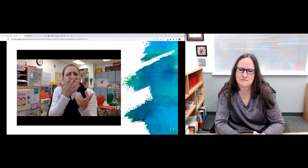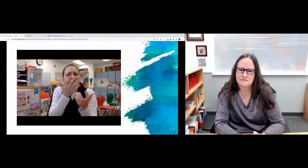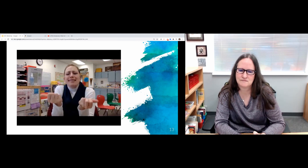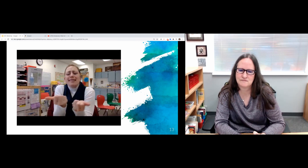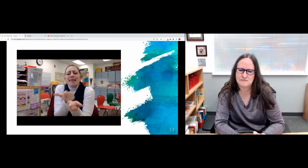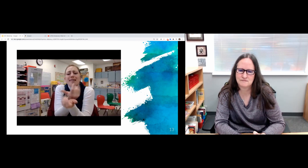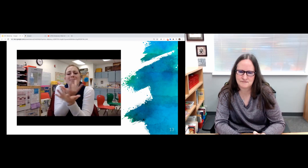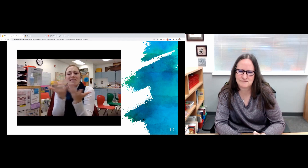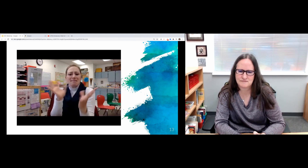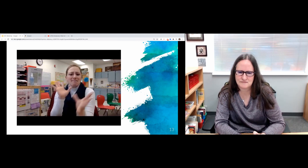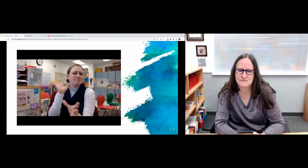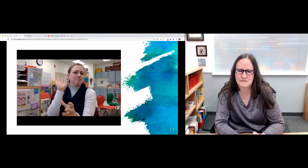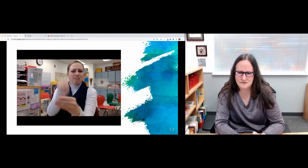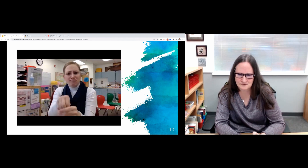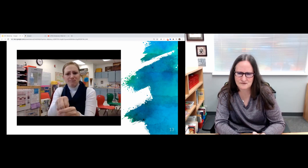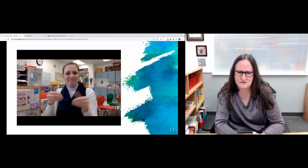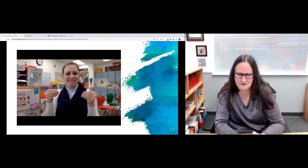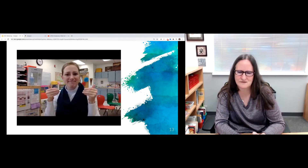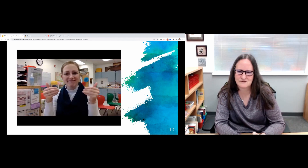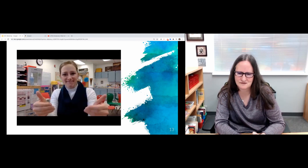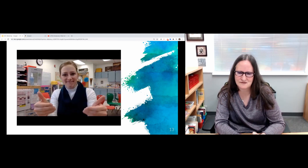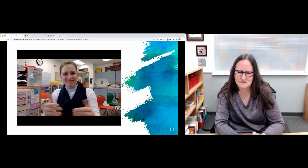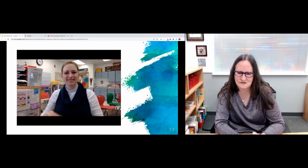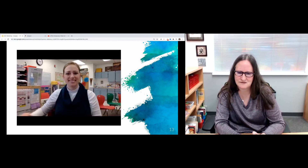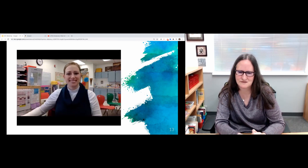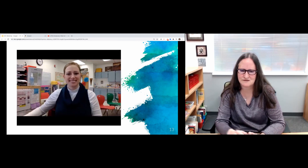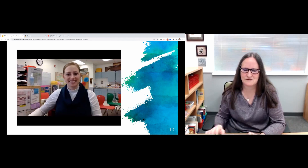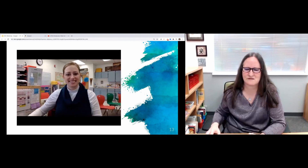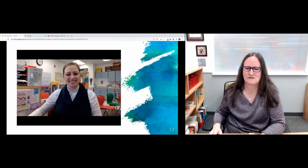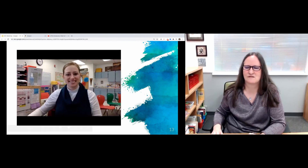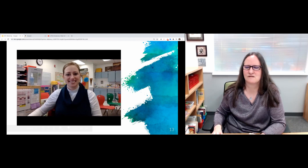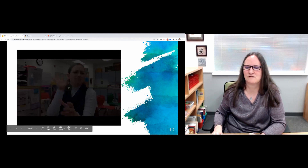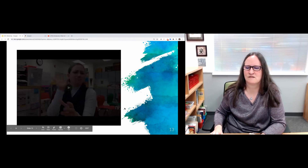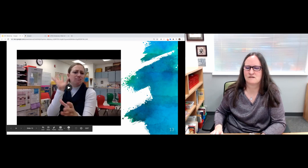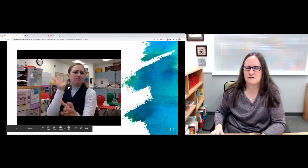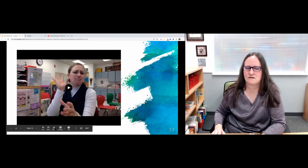Use your body, use your facial expression, incorporate all of that moving forward,